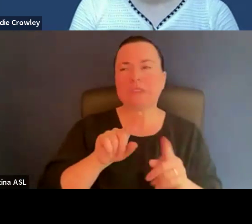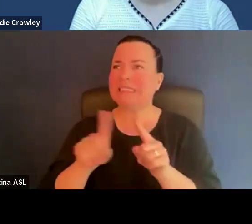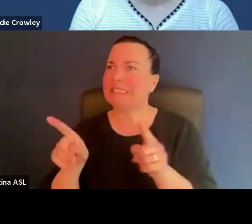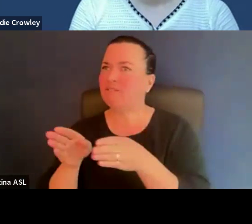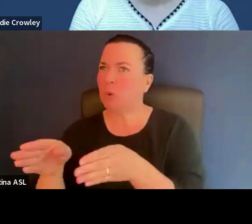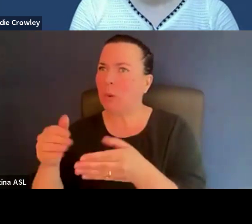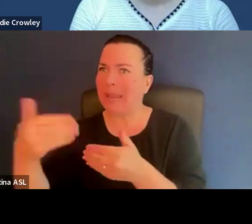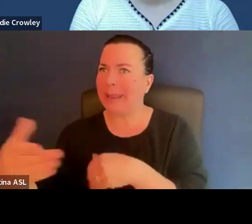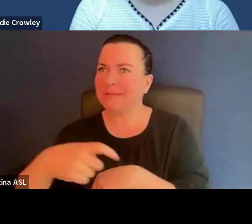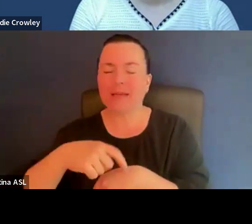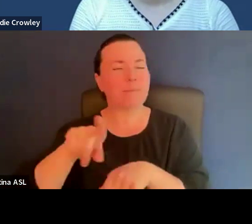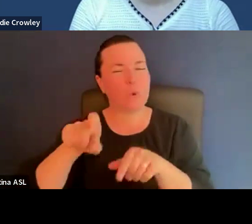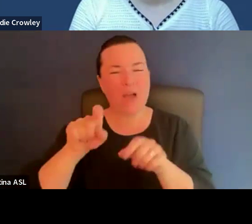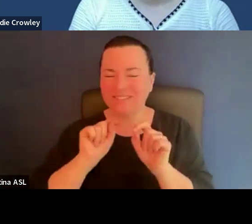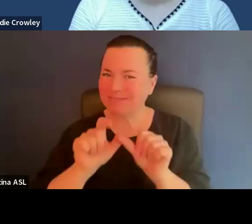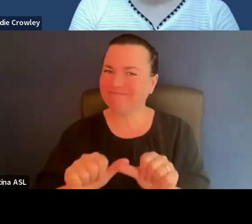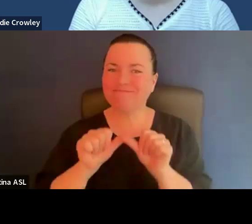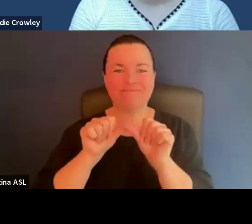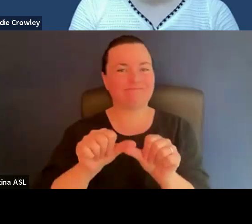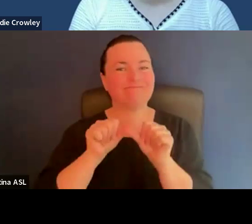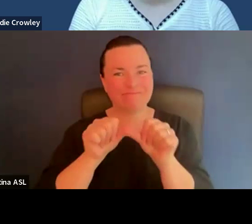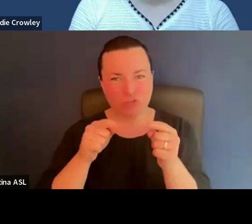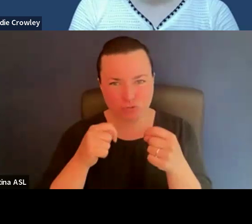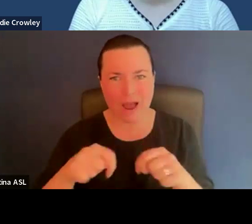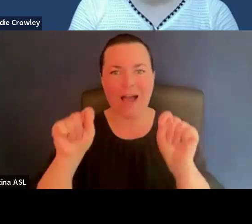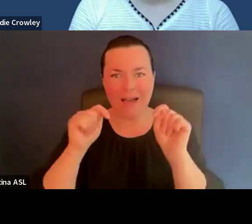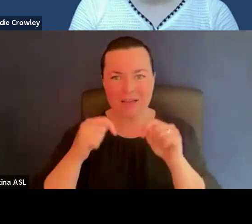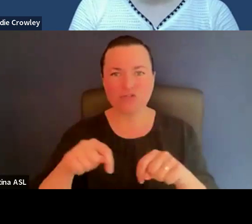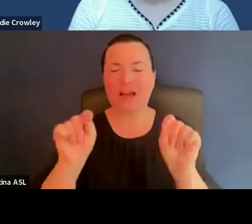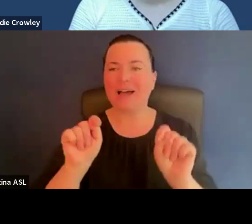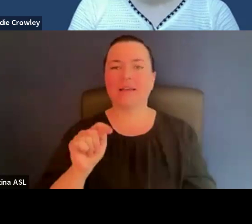that will accomplish everything that you wanna accomplish.